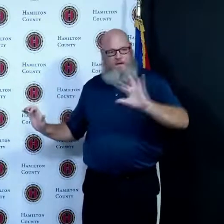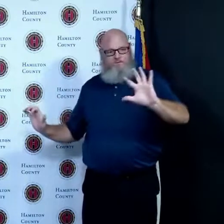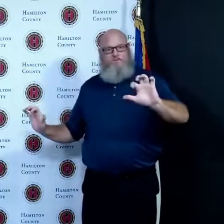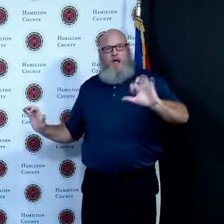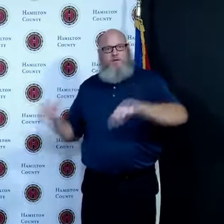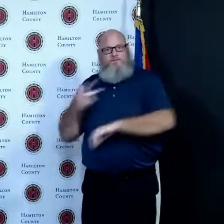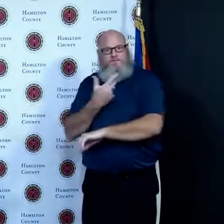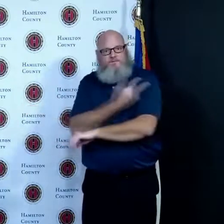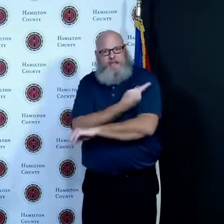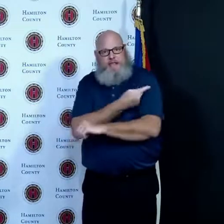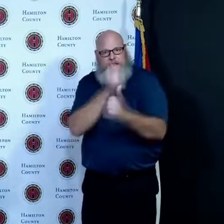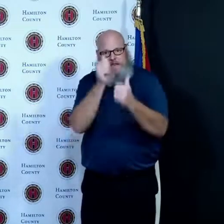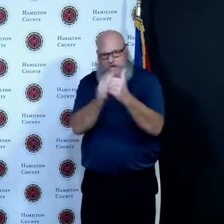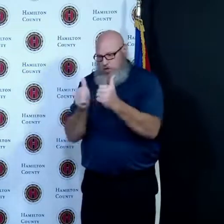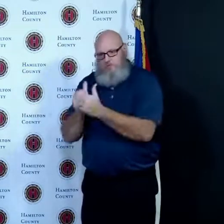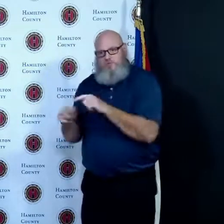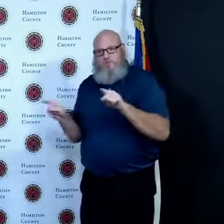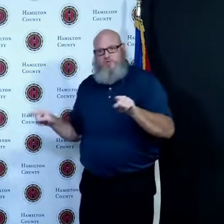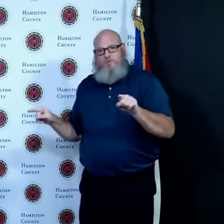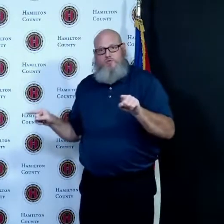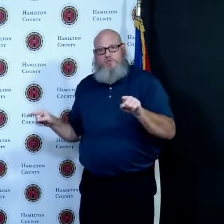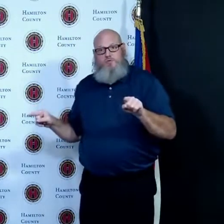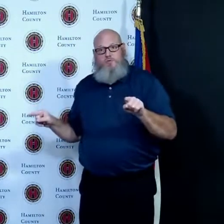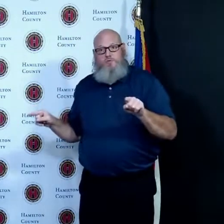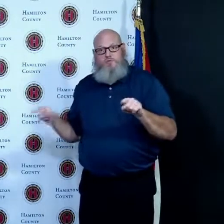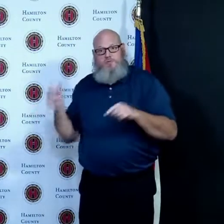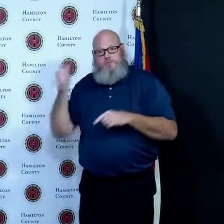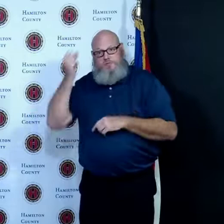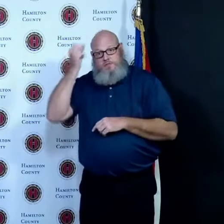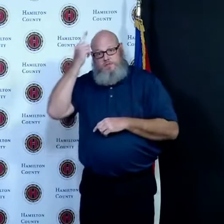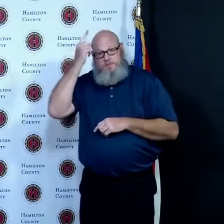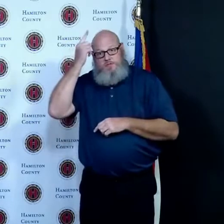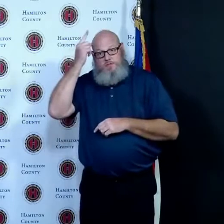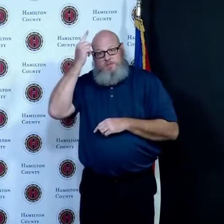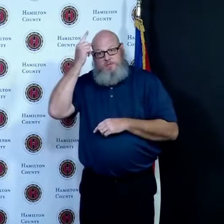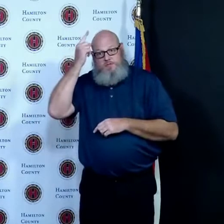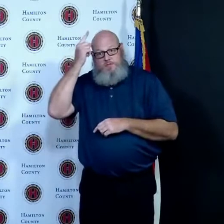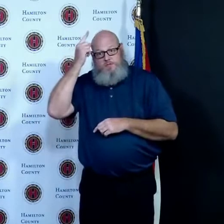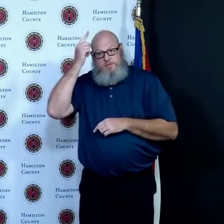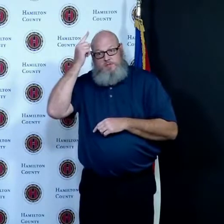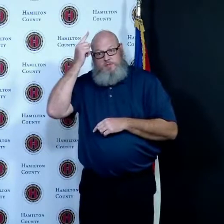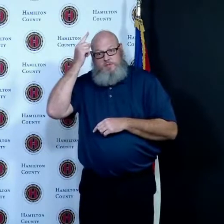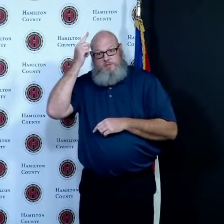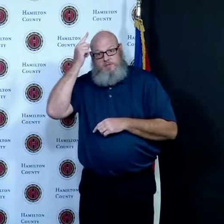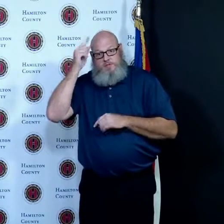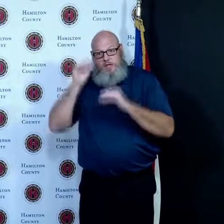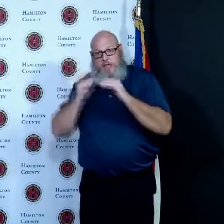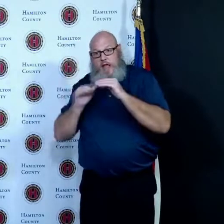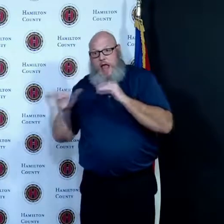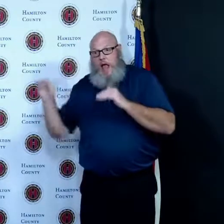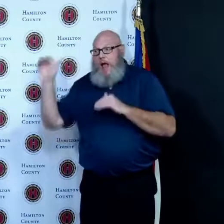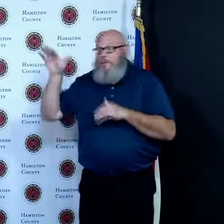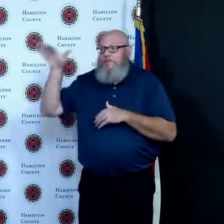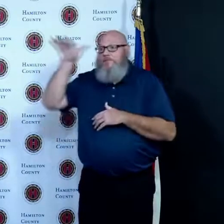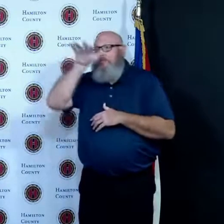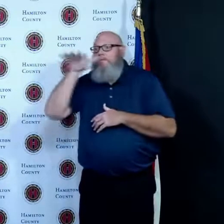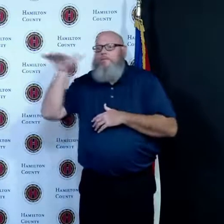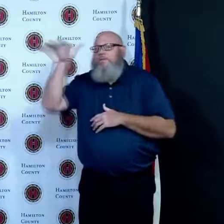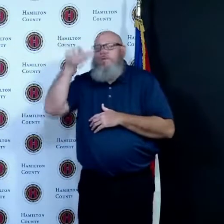do the math I mean that's not near enough doses to complete 1A and start to finish out folks that are